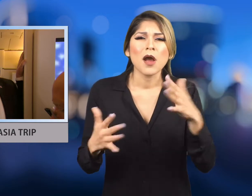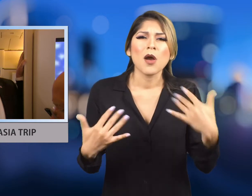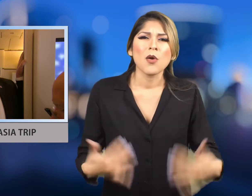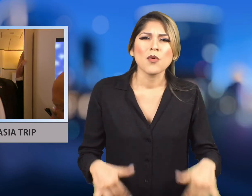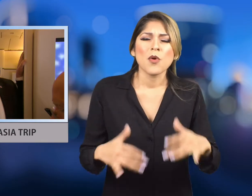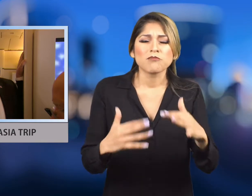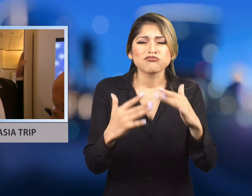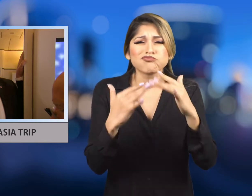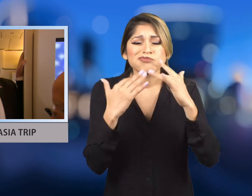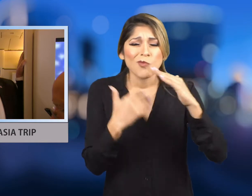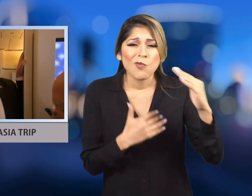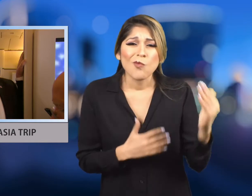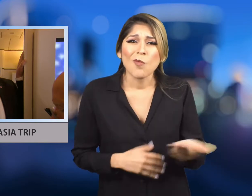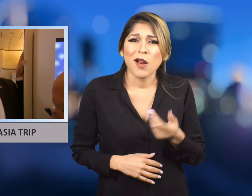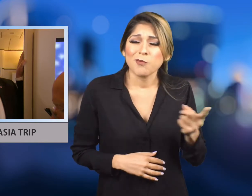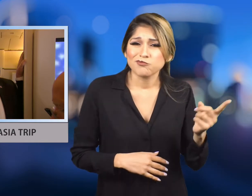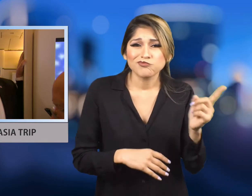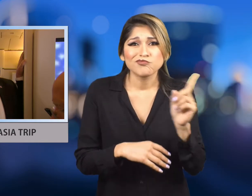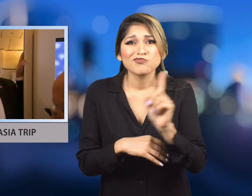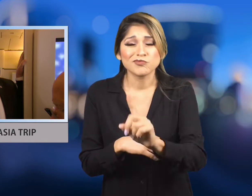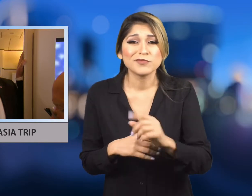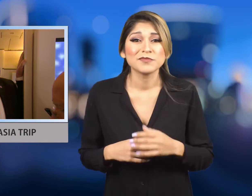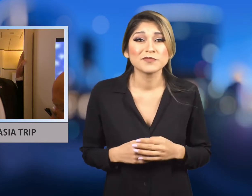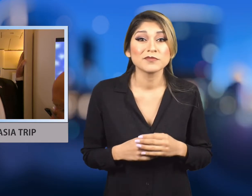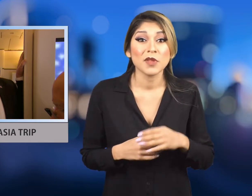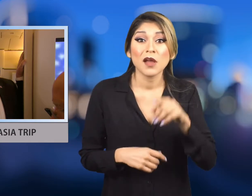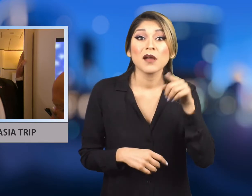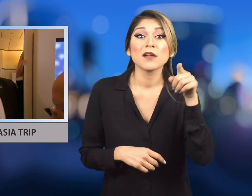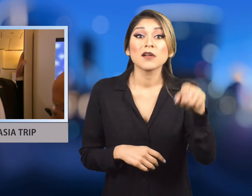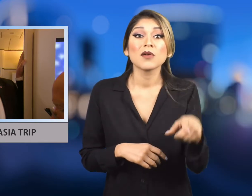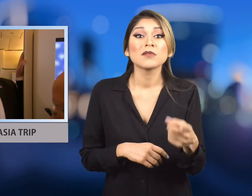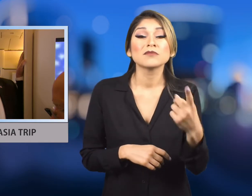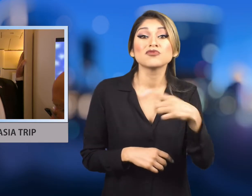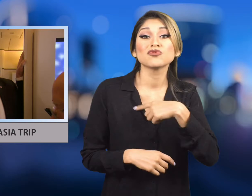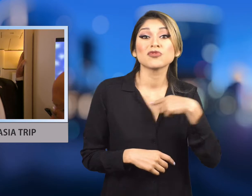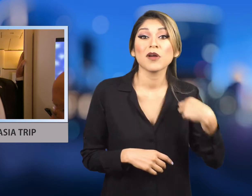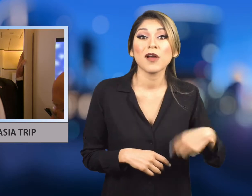Korea and the red carpet was